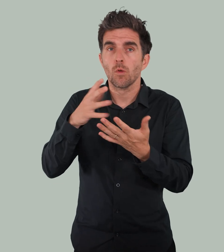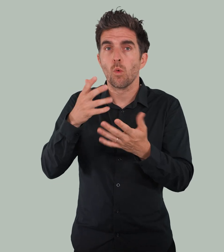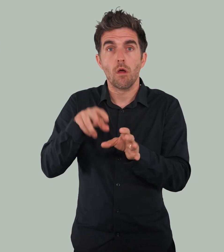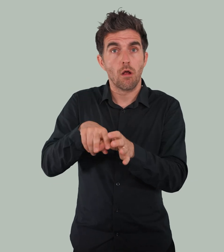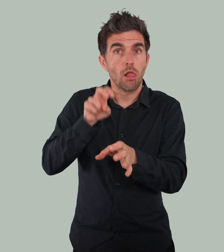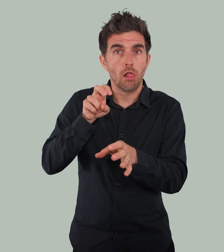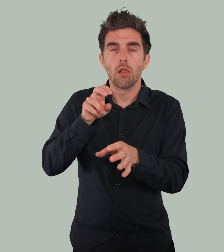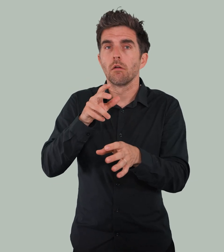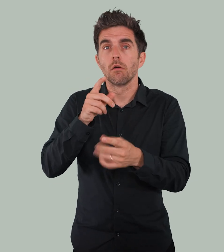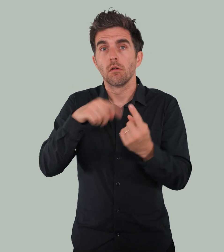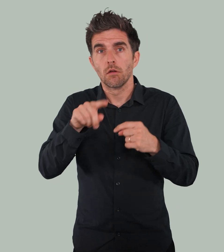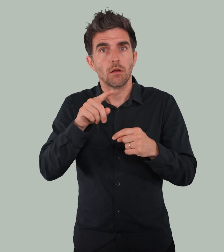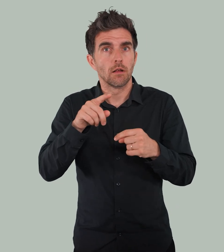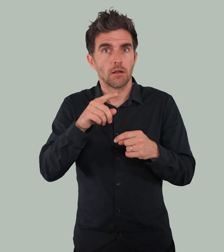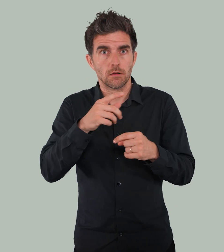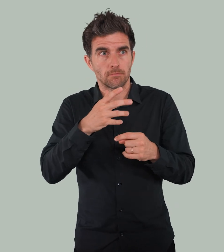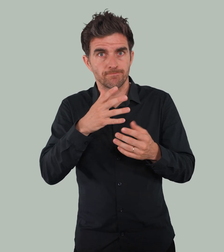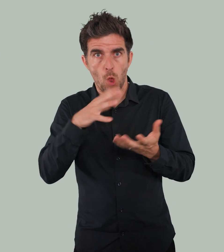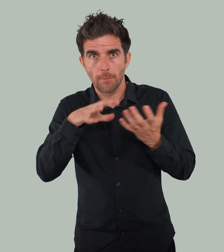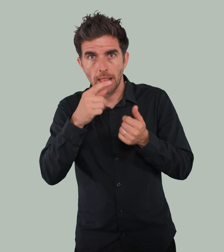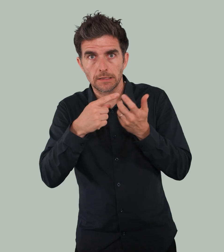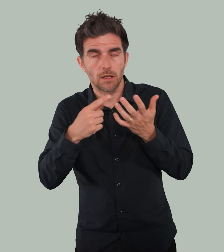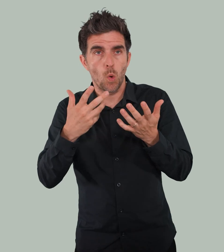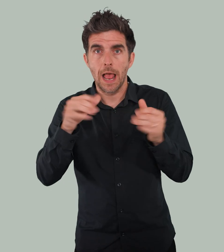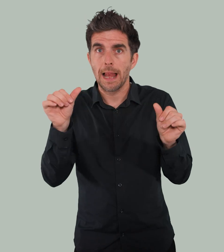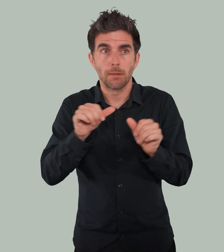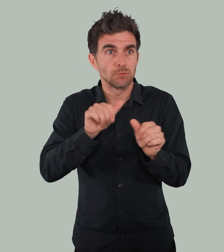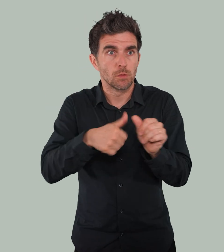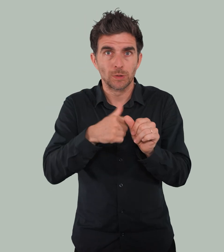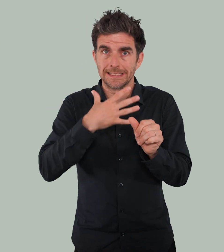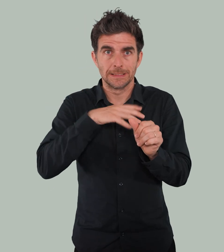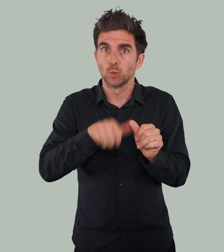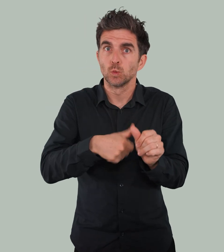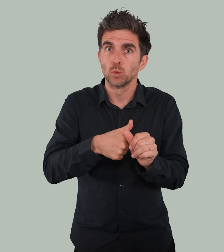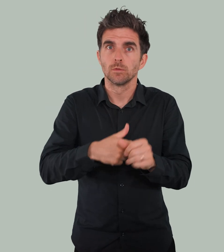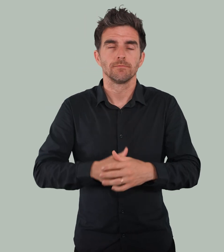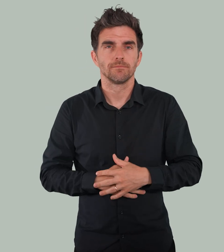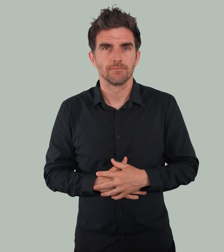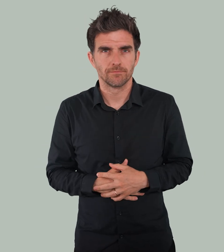or drop out, particularly for those with complex needs or limited support.